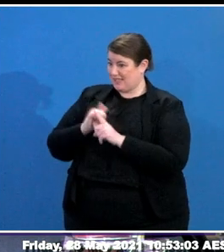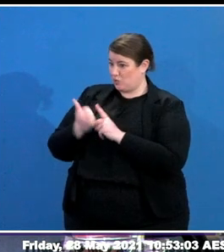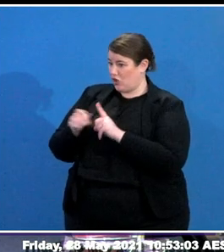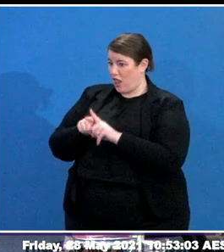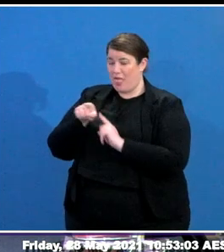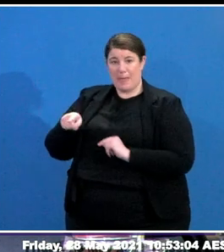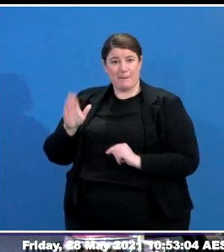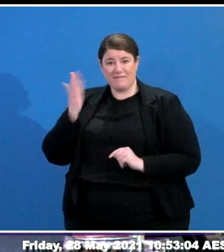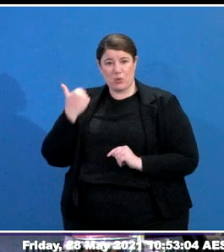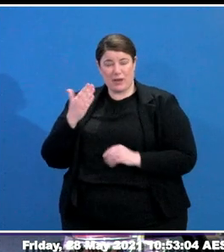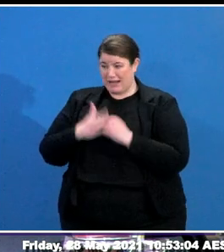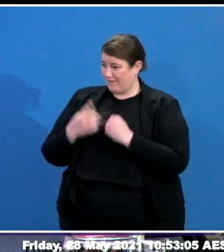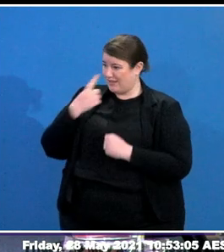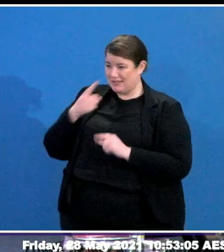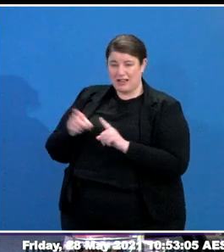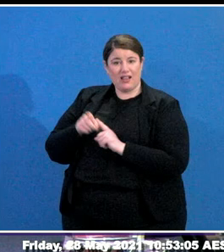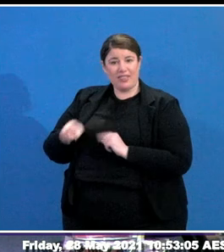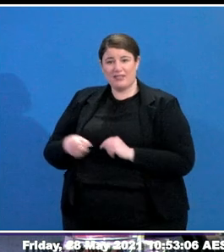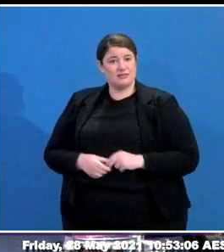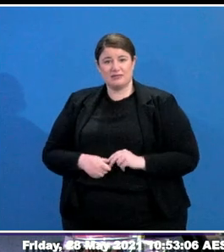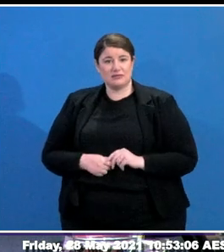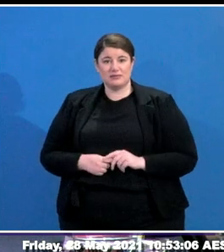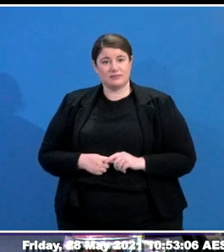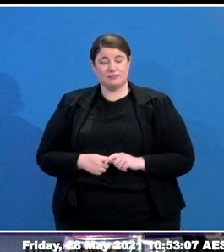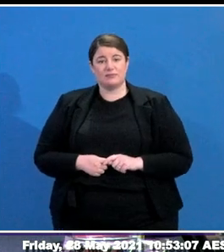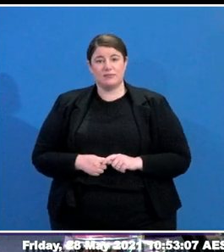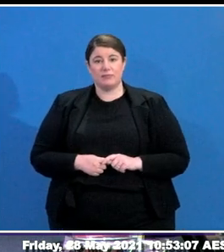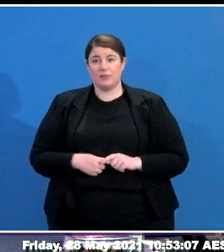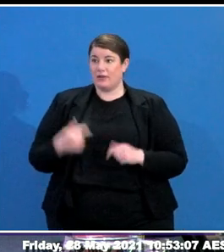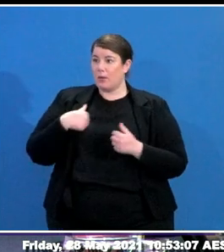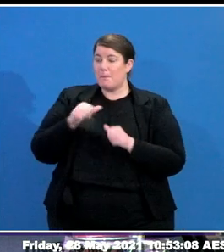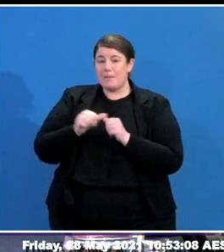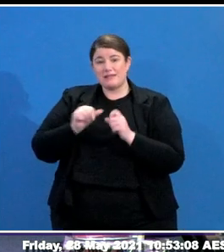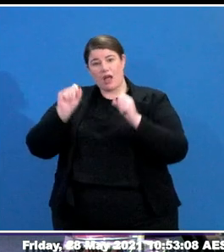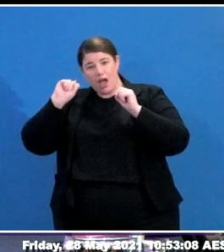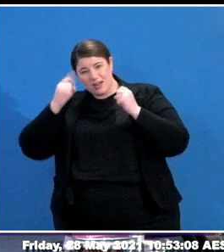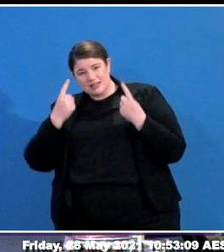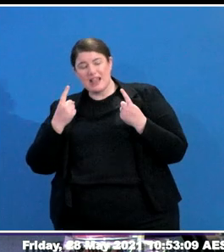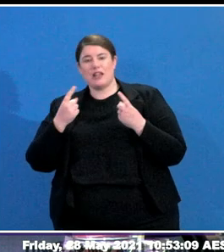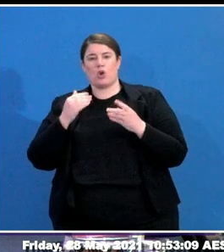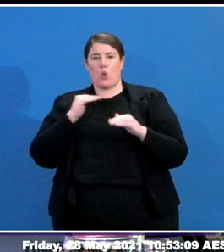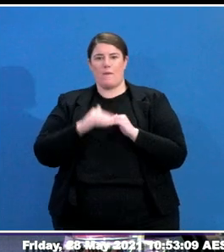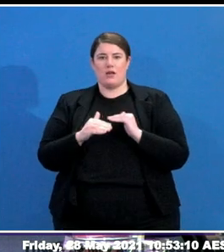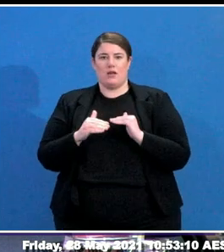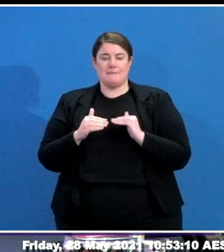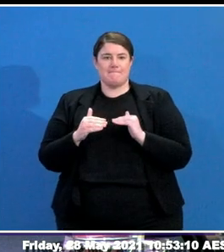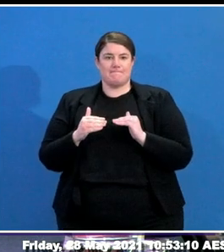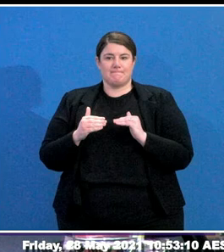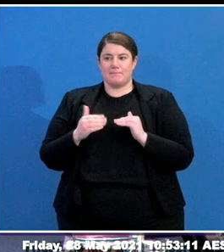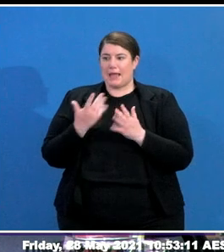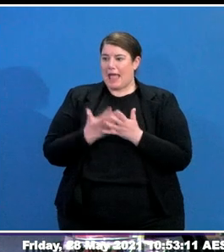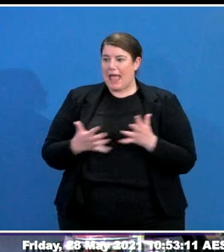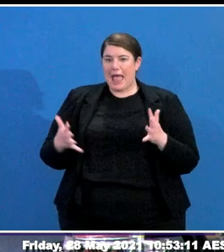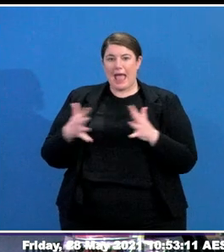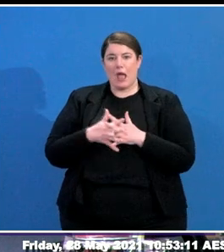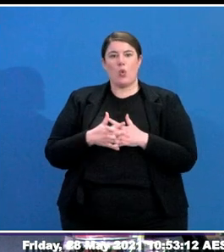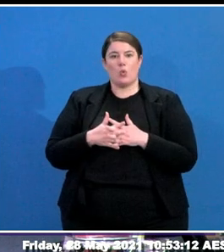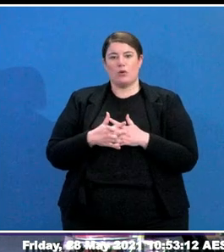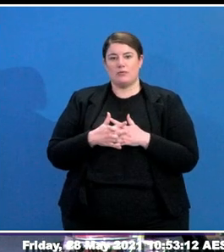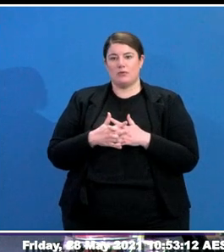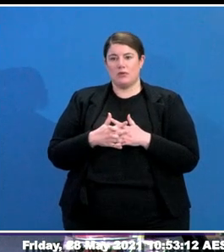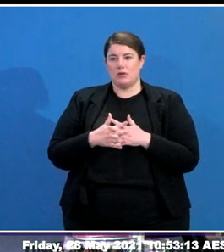before, and having better knowledge of the potential of what deceitful people